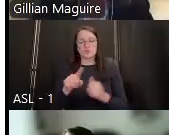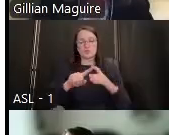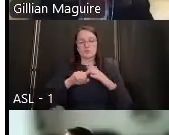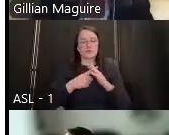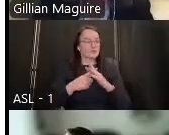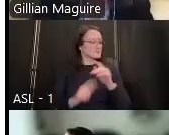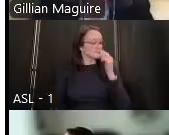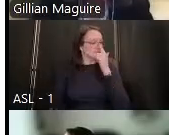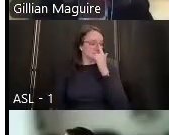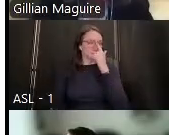All right.